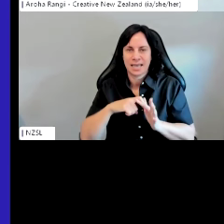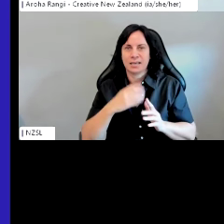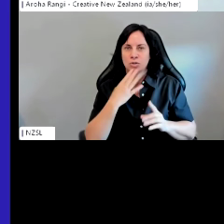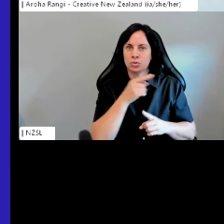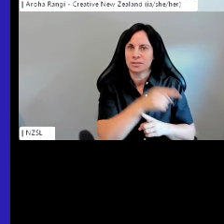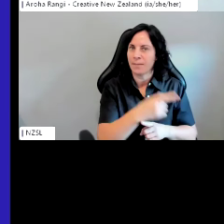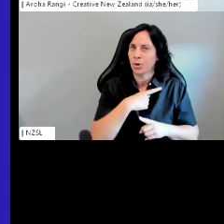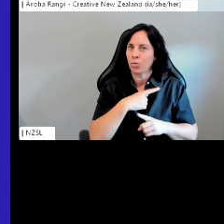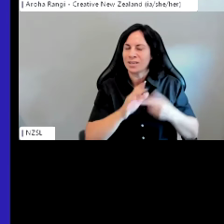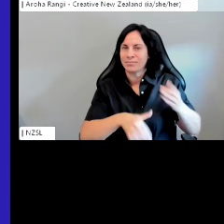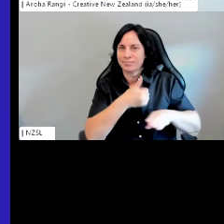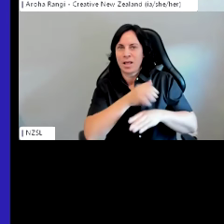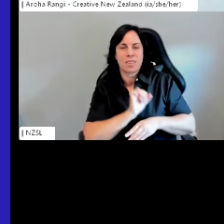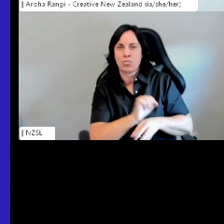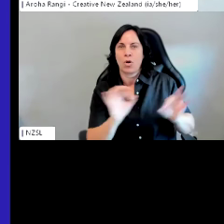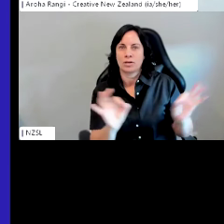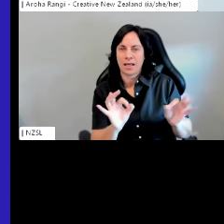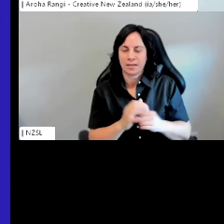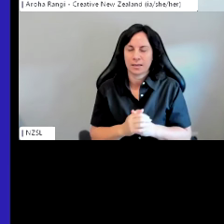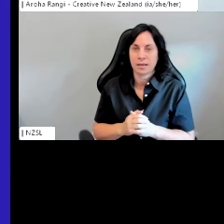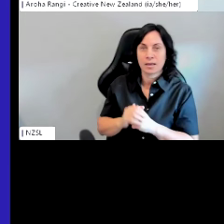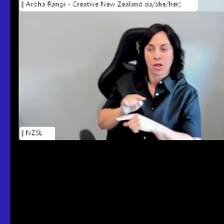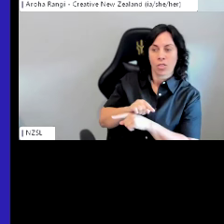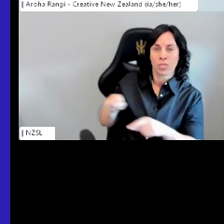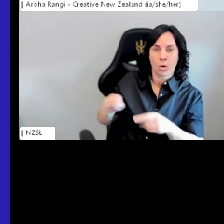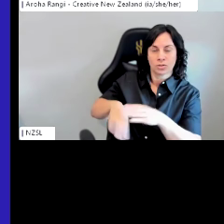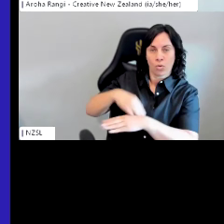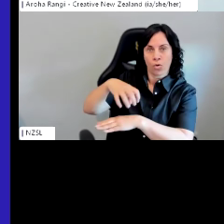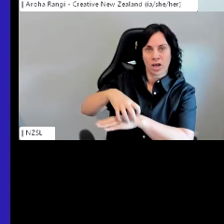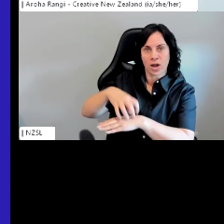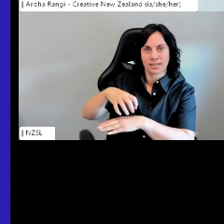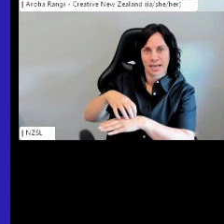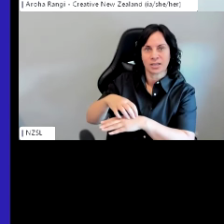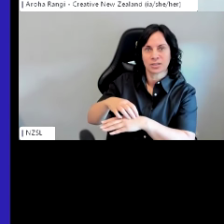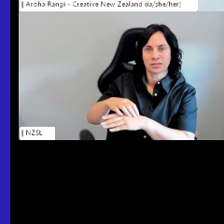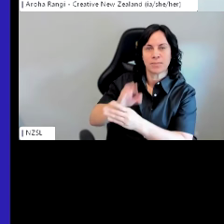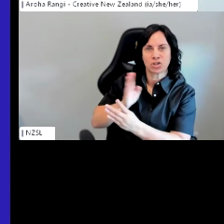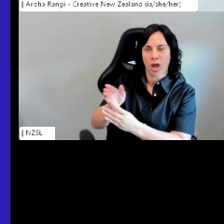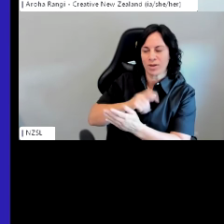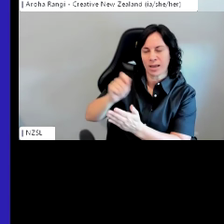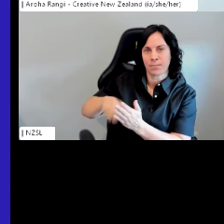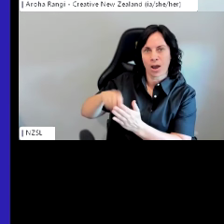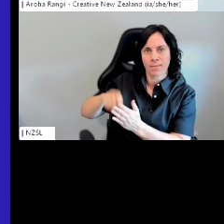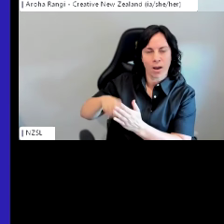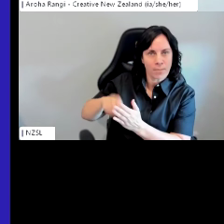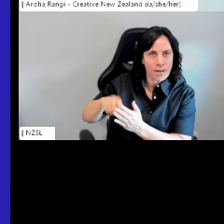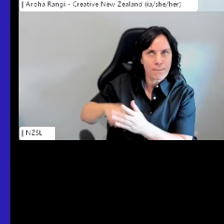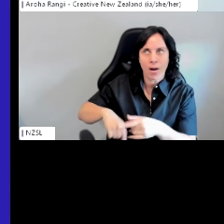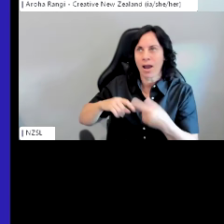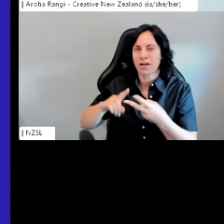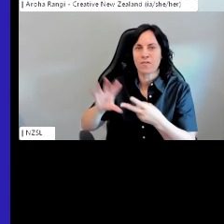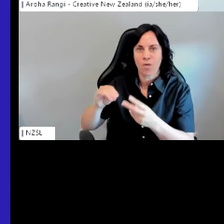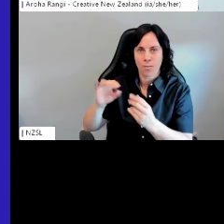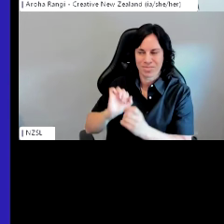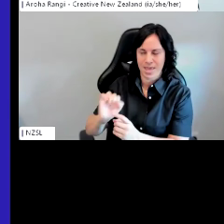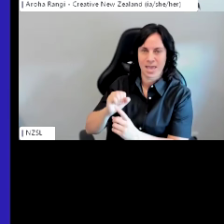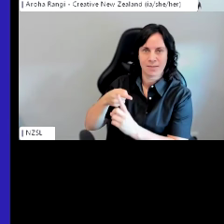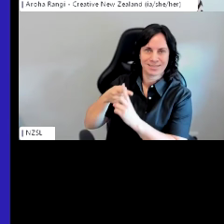um those organizations that are getting 90% plus ticket data capture from their audiences are